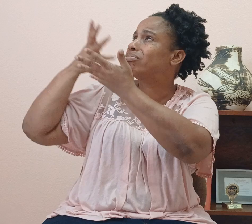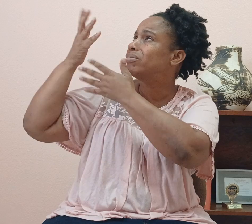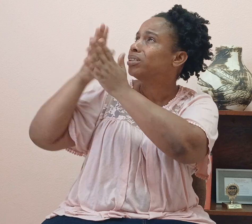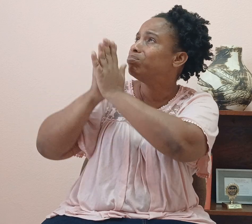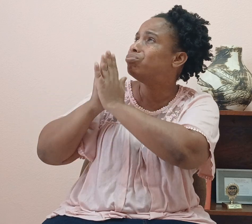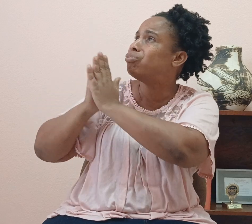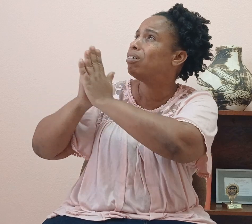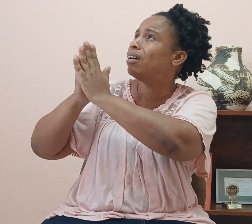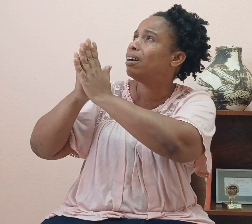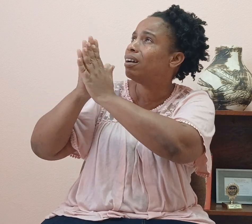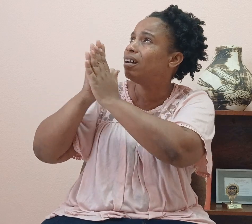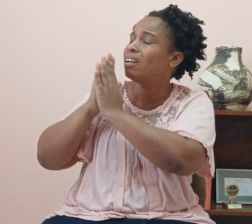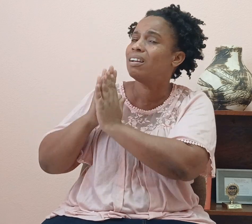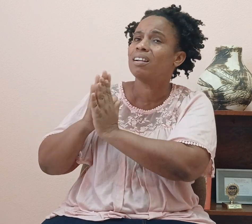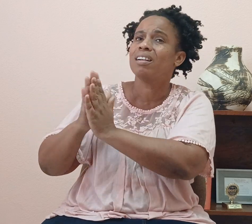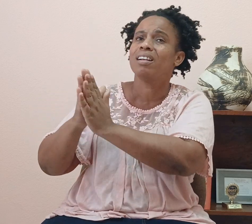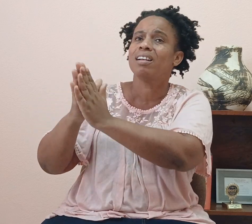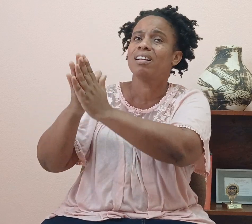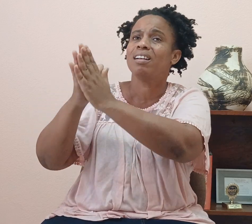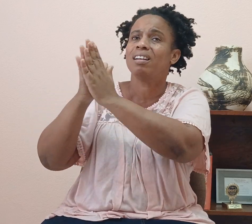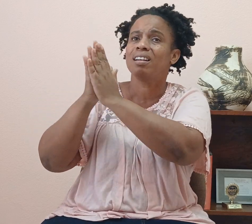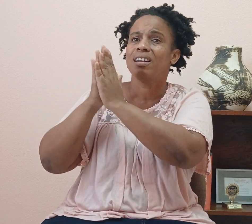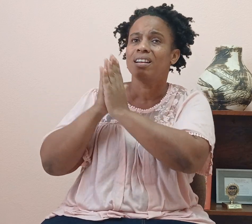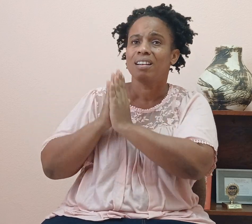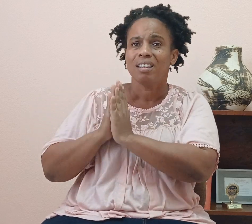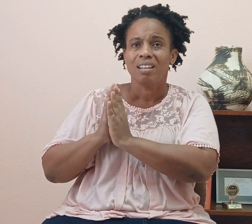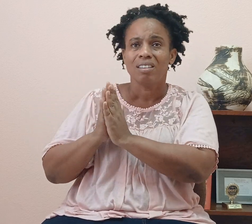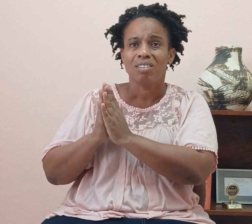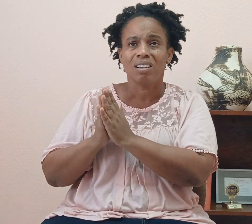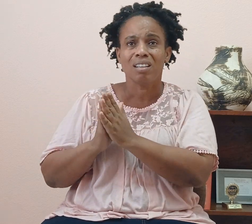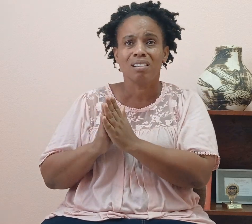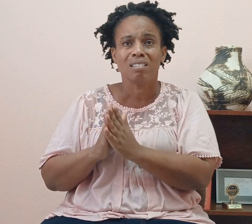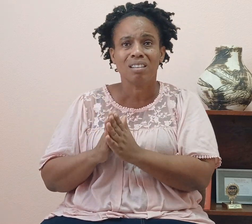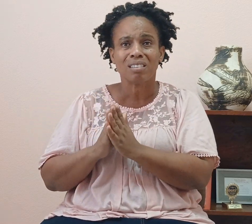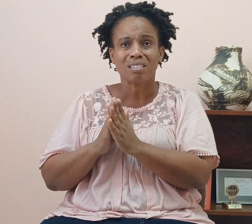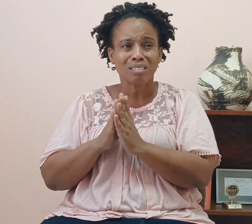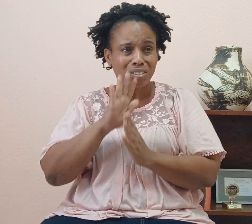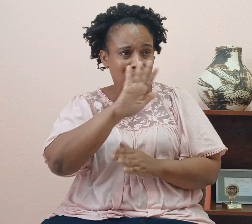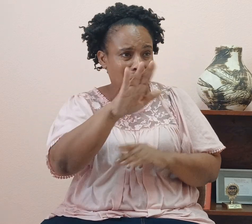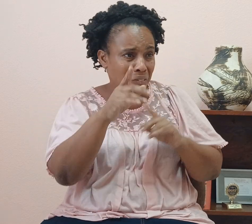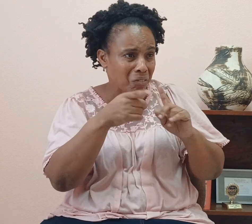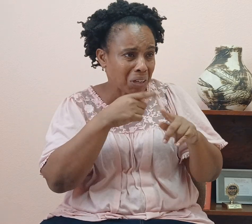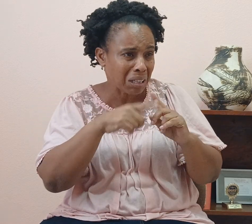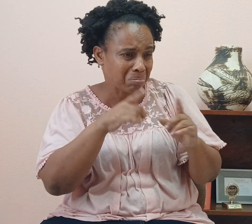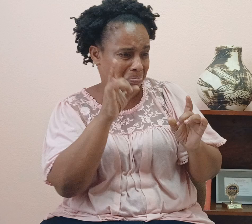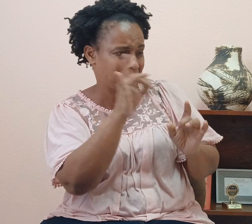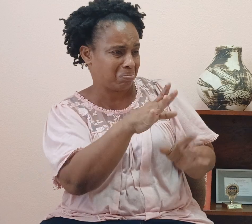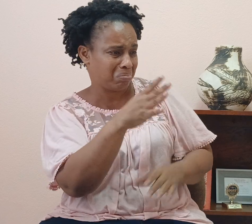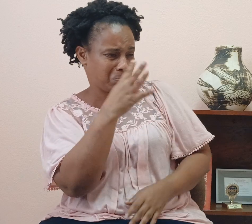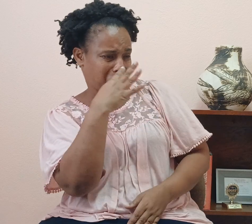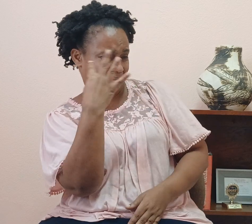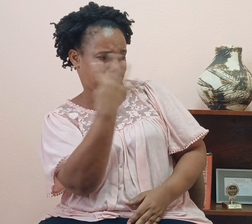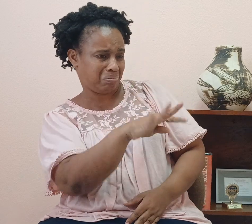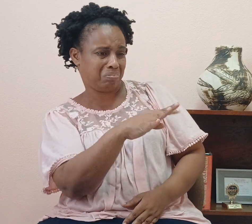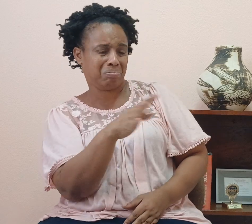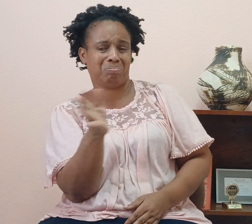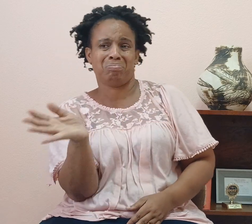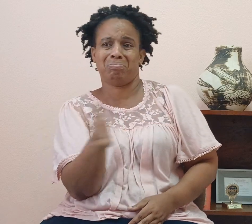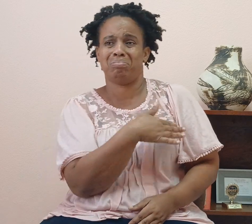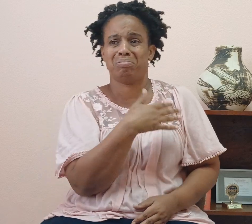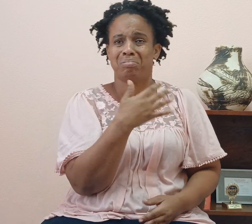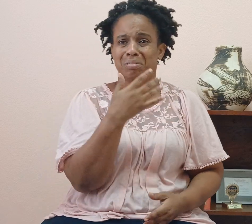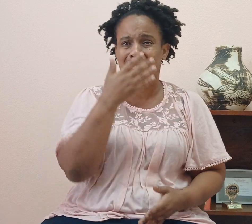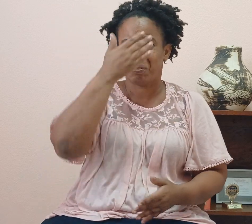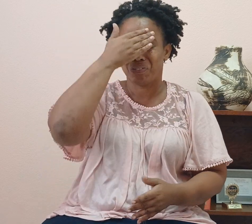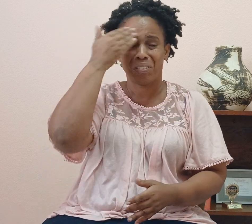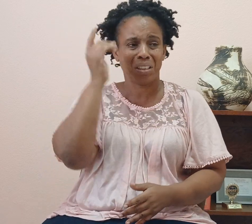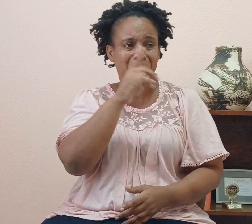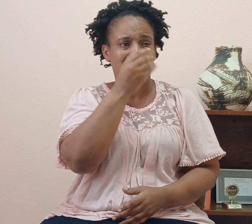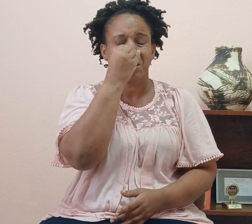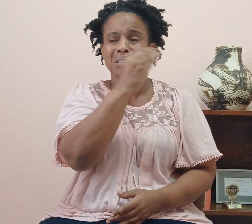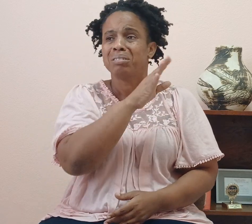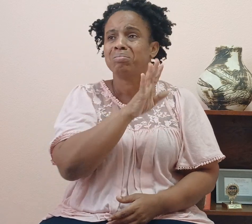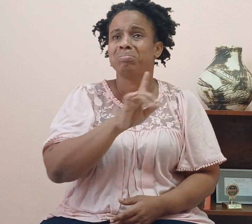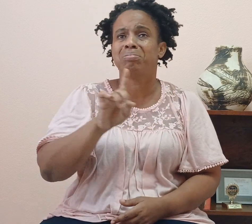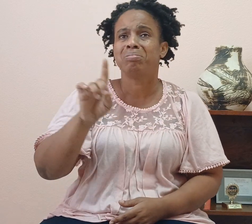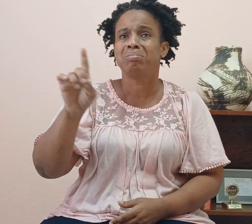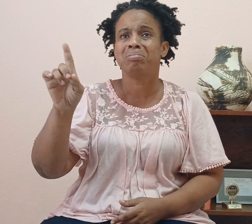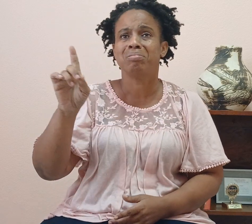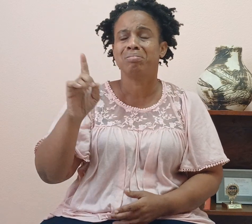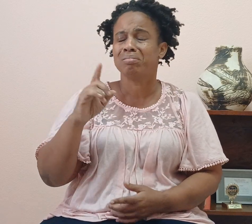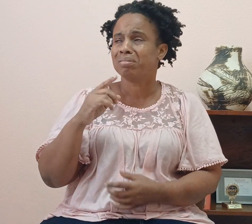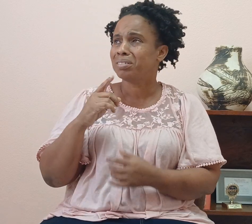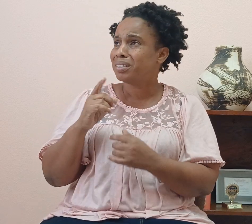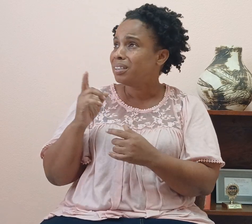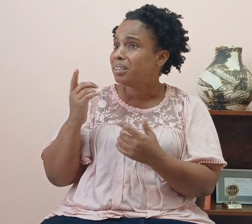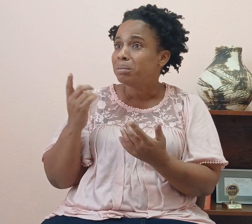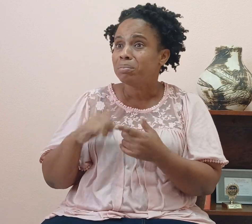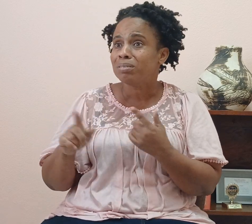Do your friends despise, forsake you? Take it to the Lord in prayer!